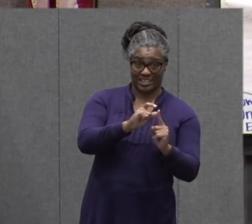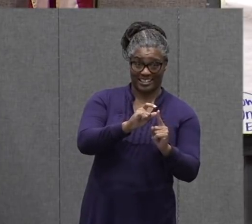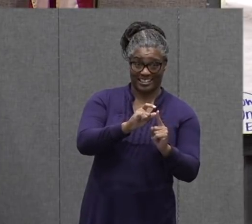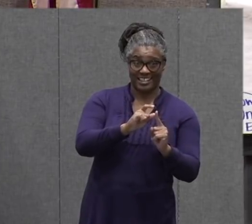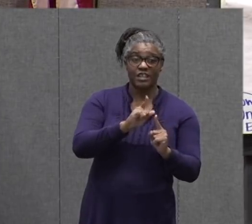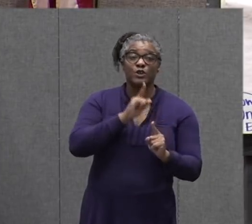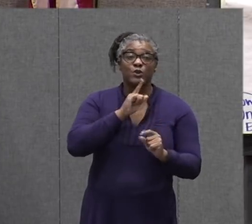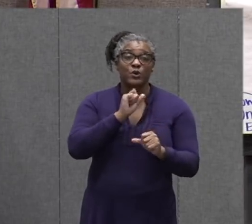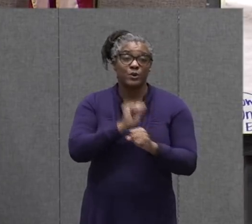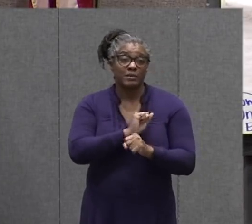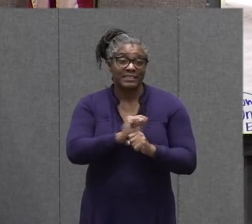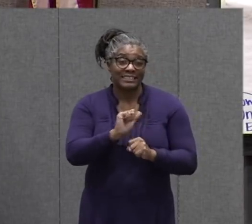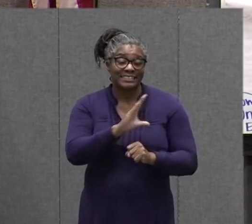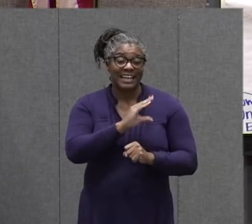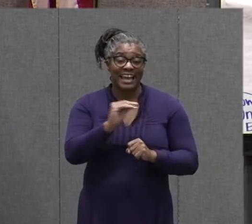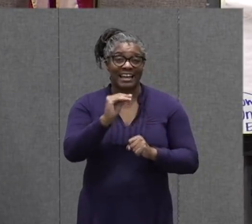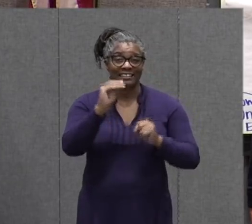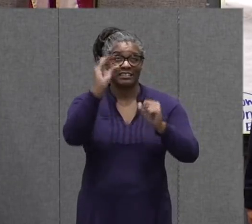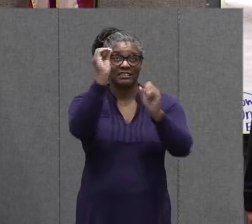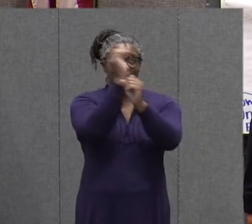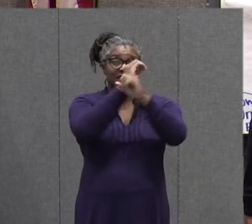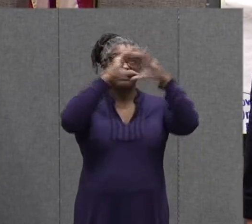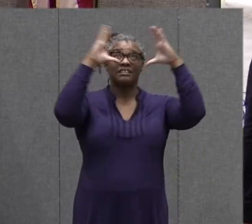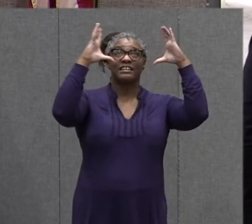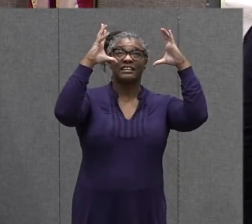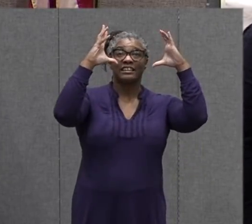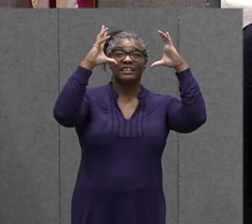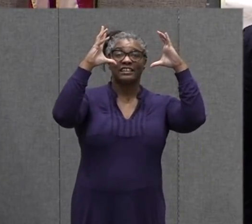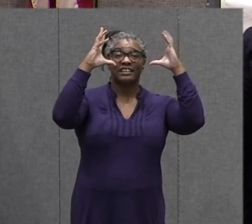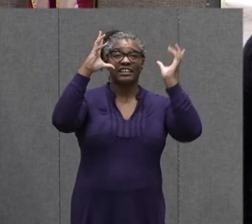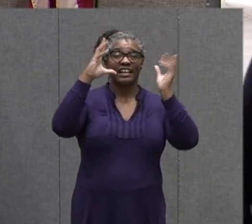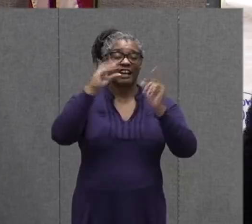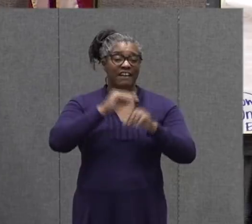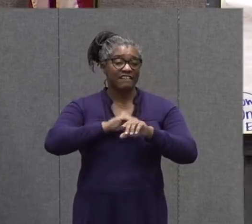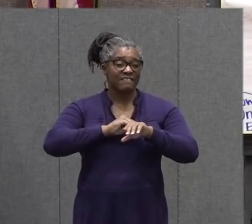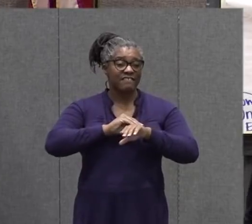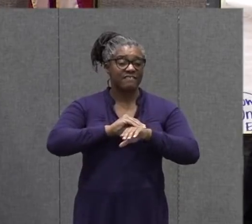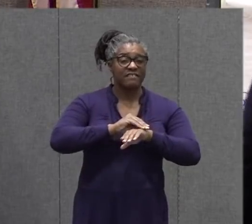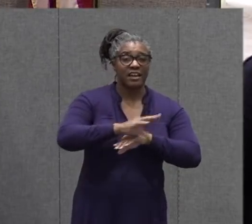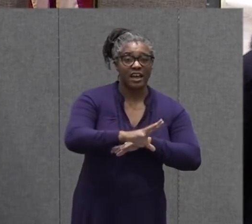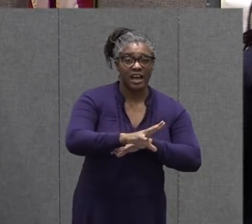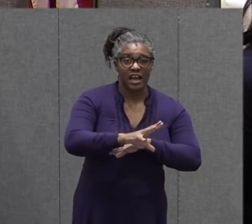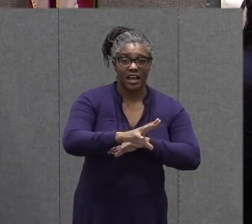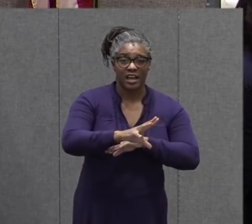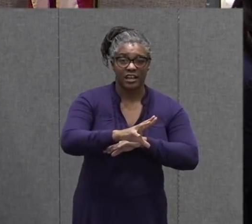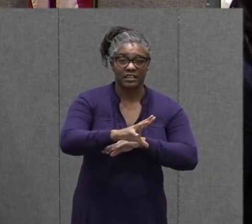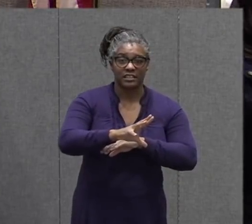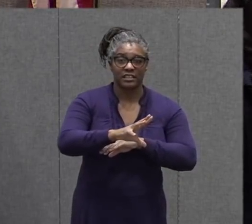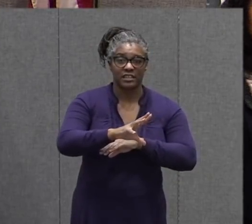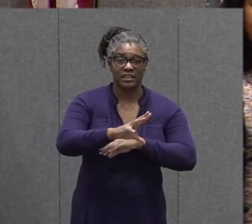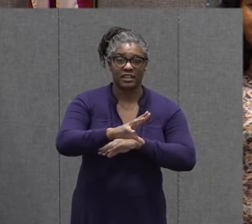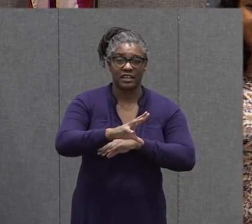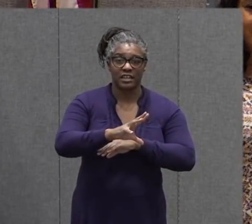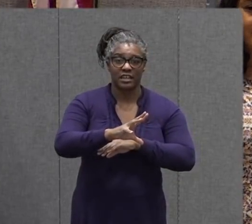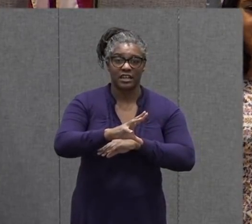create pictures or real life creations. That's what we're exploring. [Miss Martindale] Good I'm glad we're continuing it.